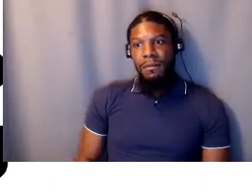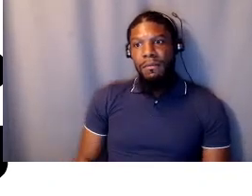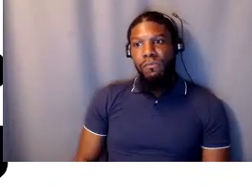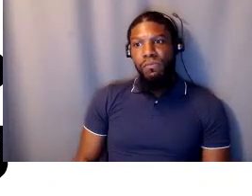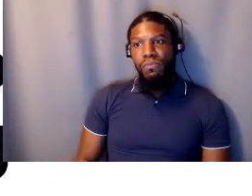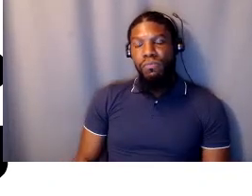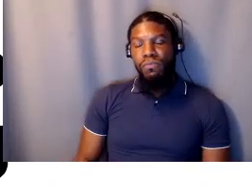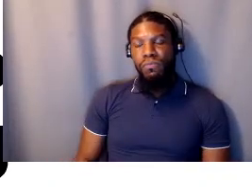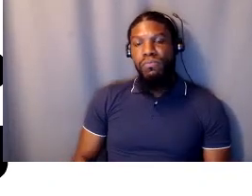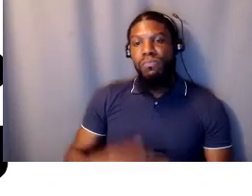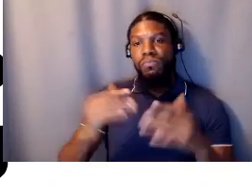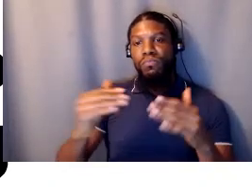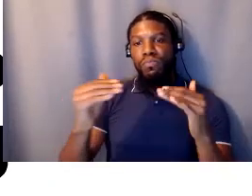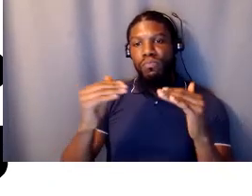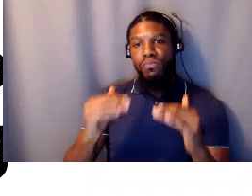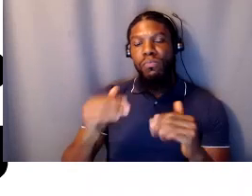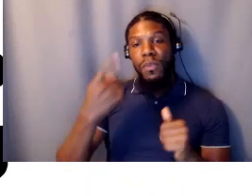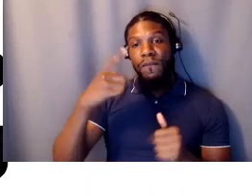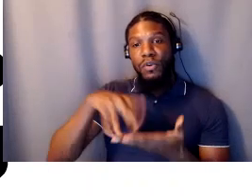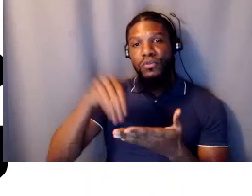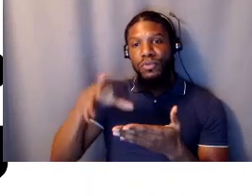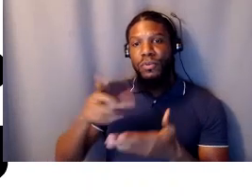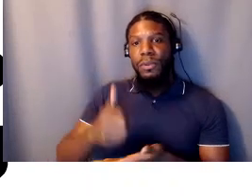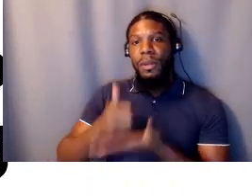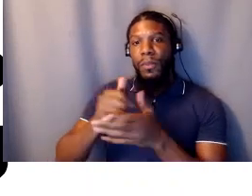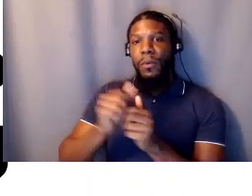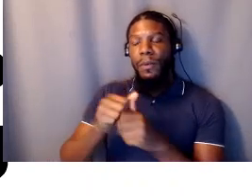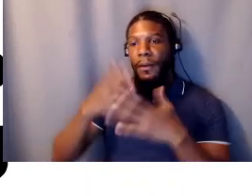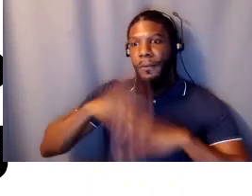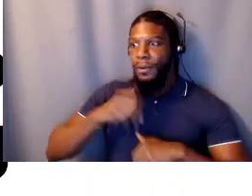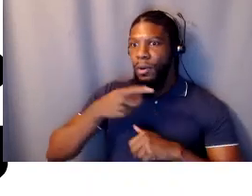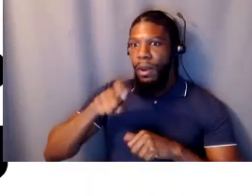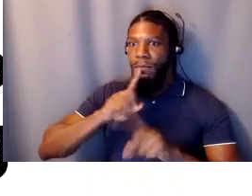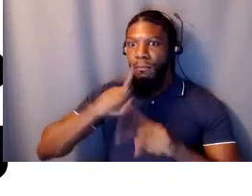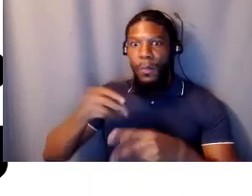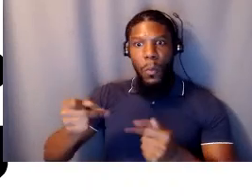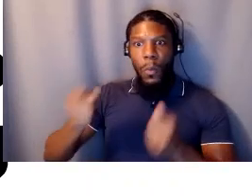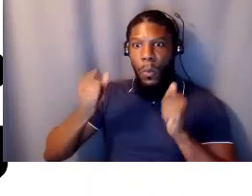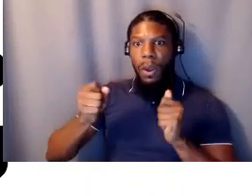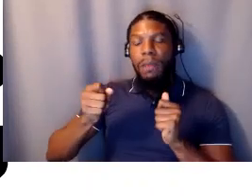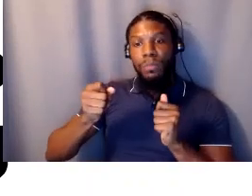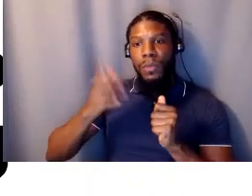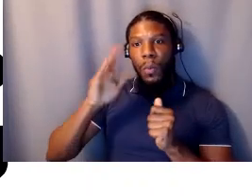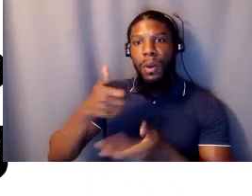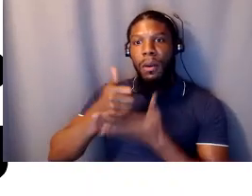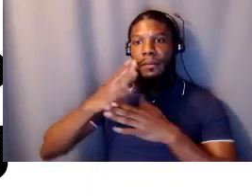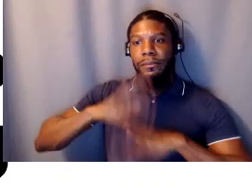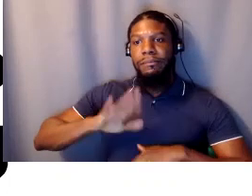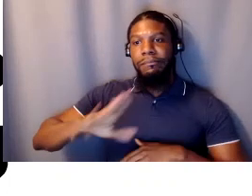which has been linked to some mental health issues and, again, those kind of thresholds we talked about